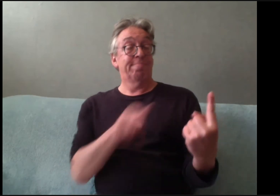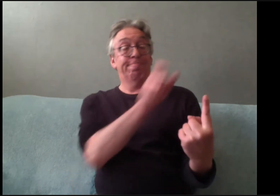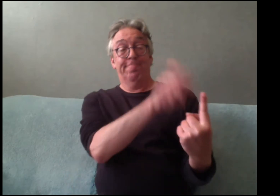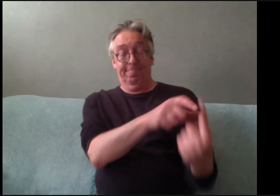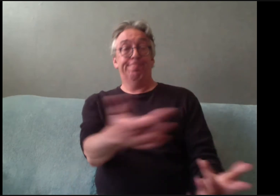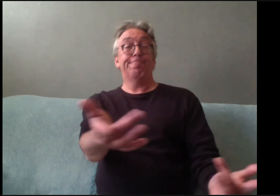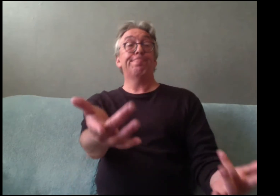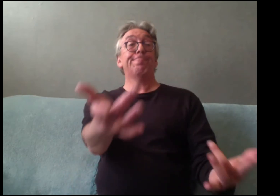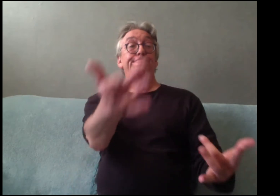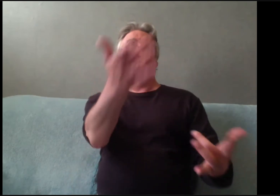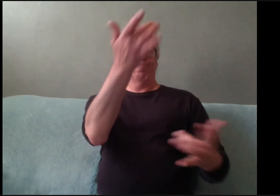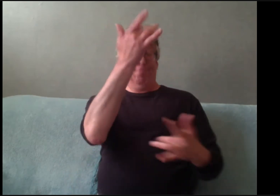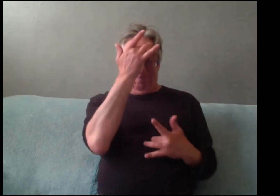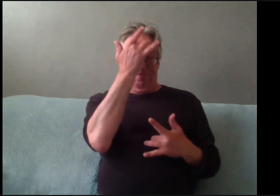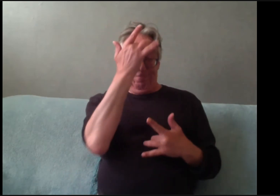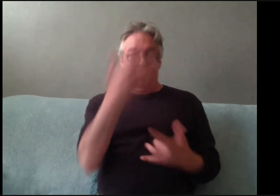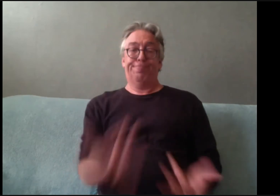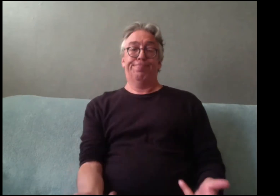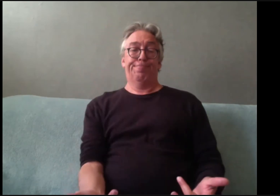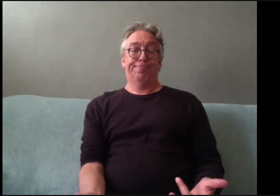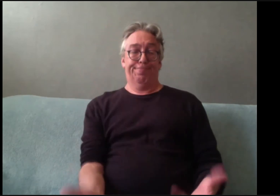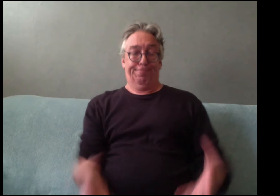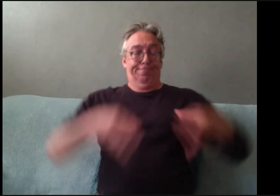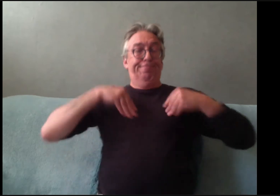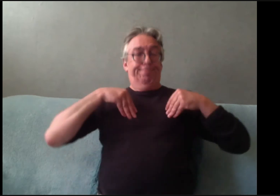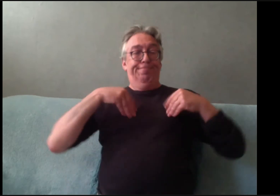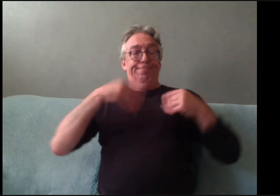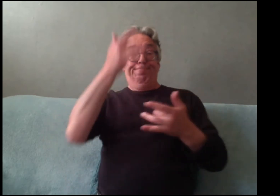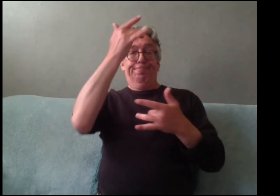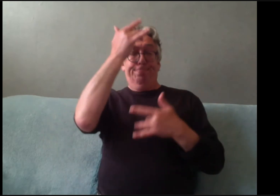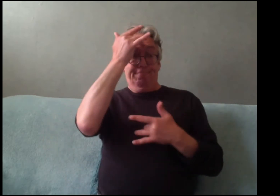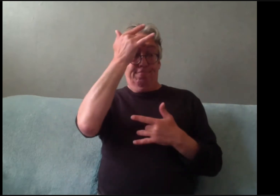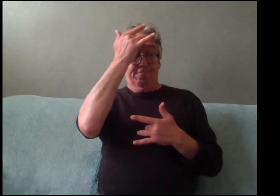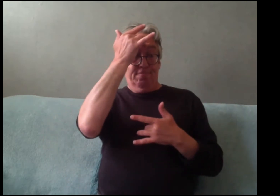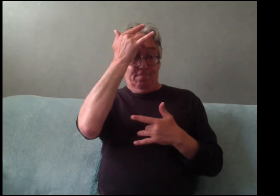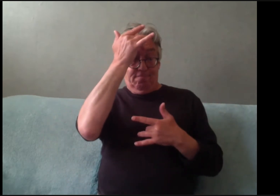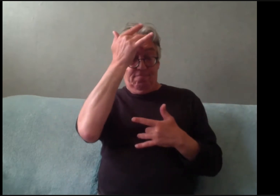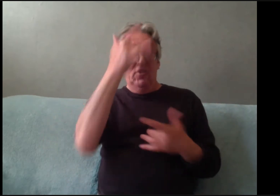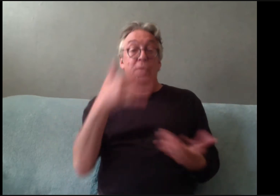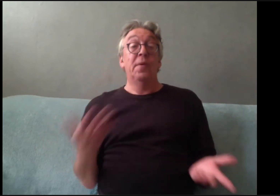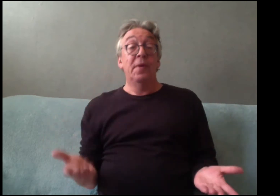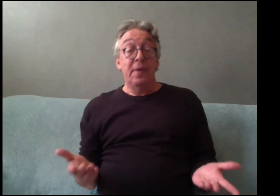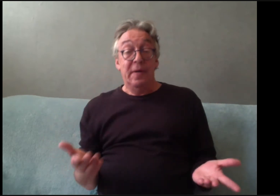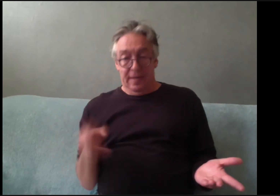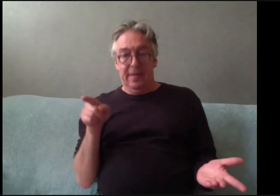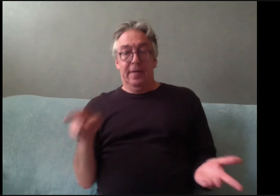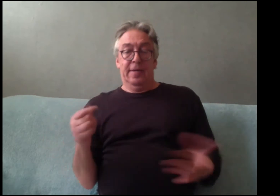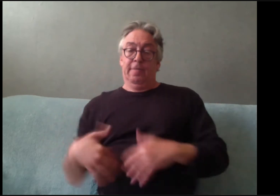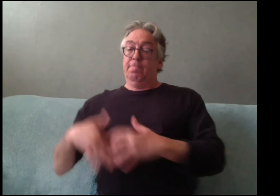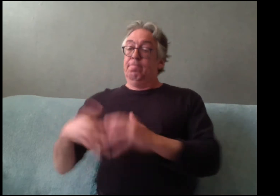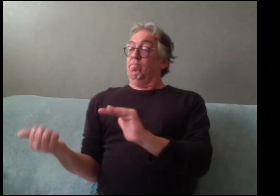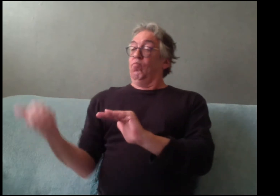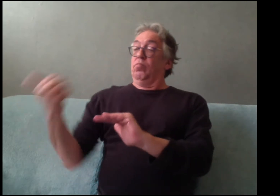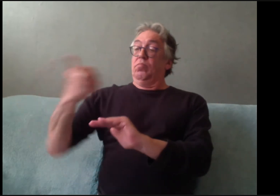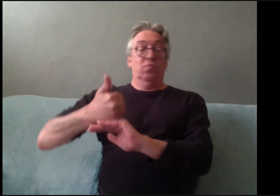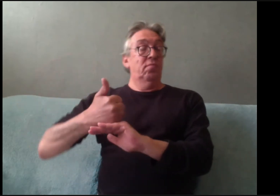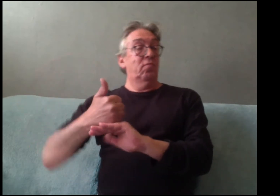notably by extending the intervention of mobile hospital teams